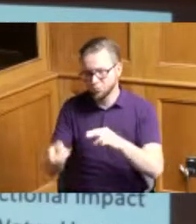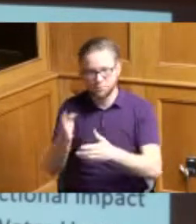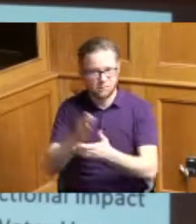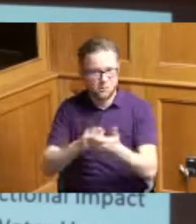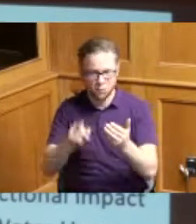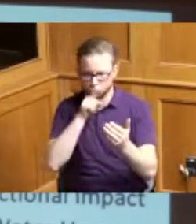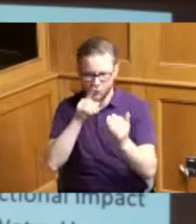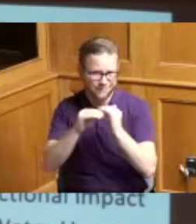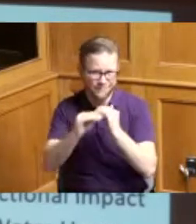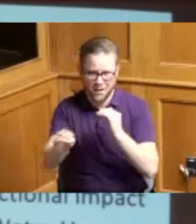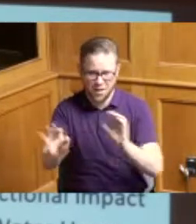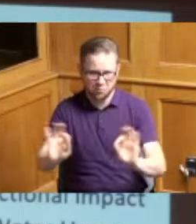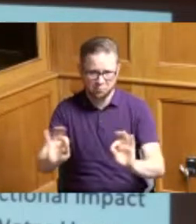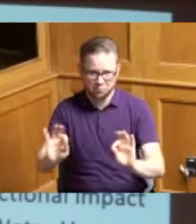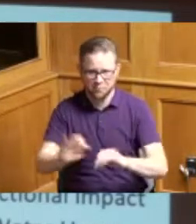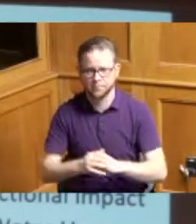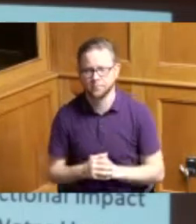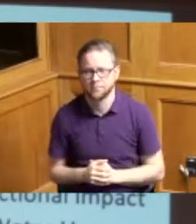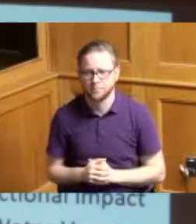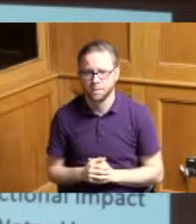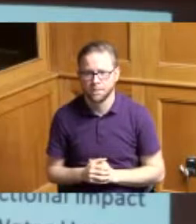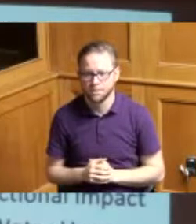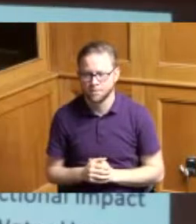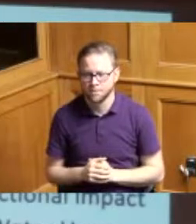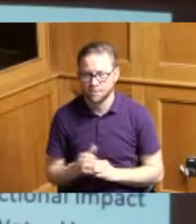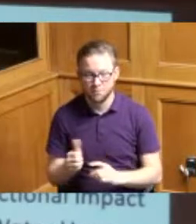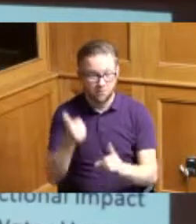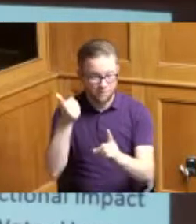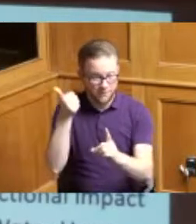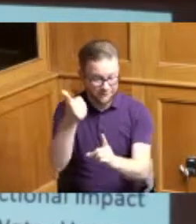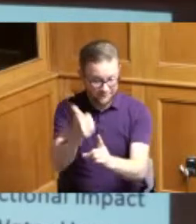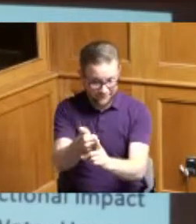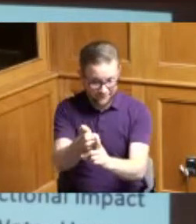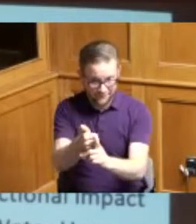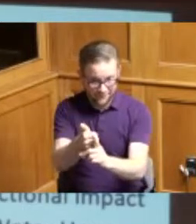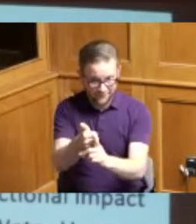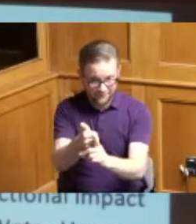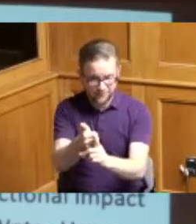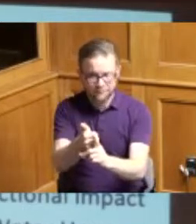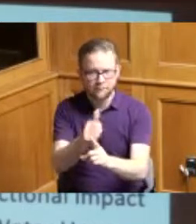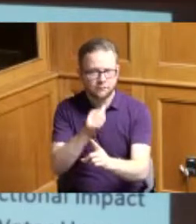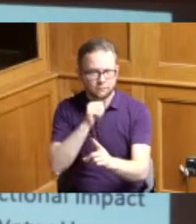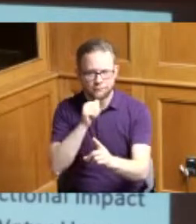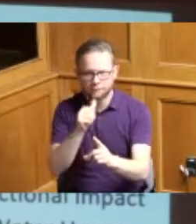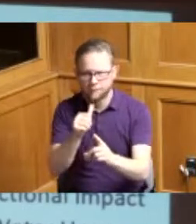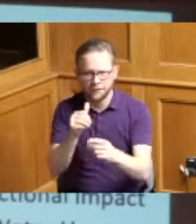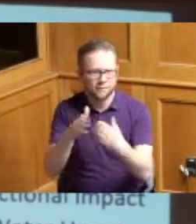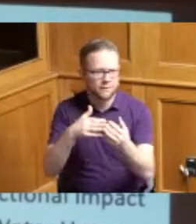lot of a change but the impact is not dependent on is it residential or is it non-residential